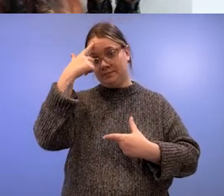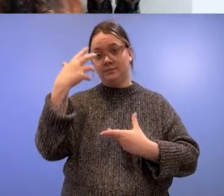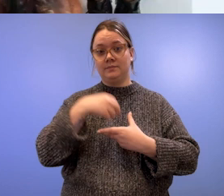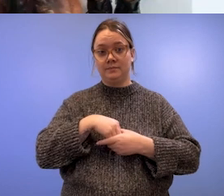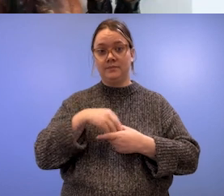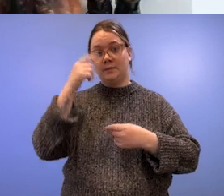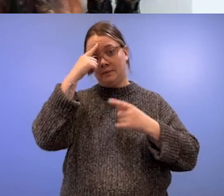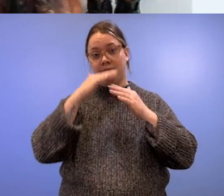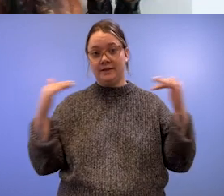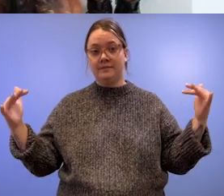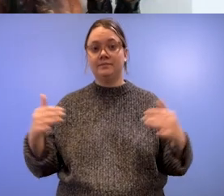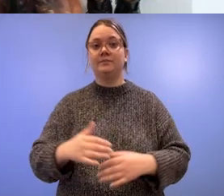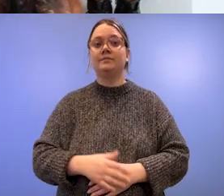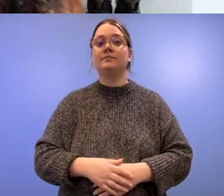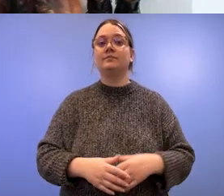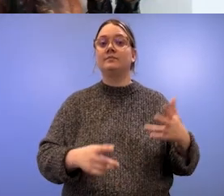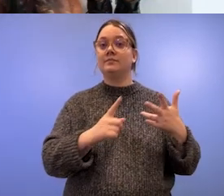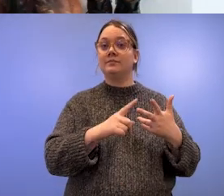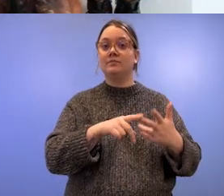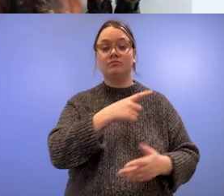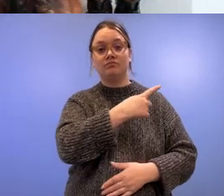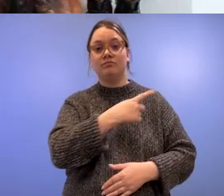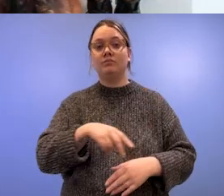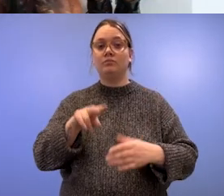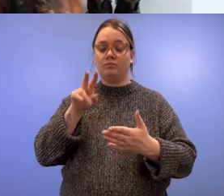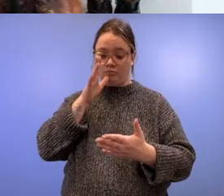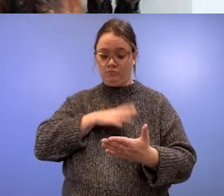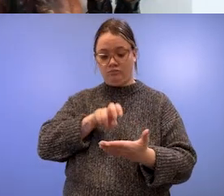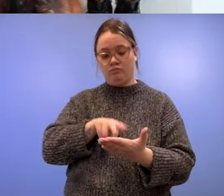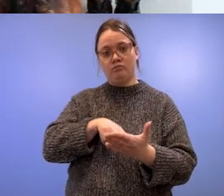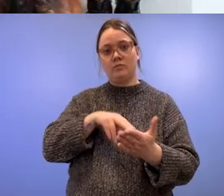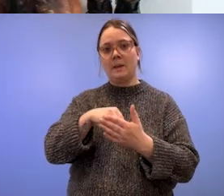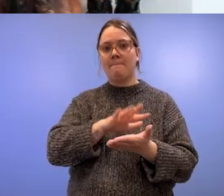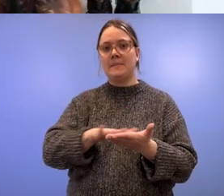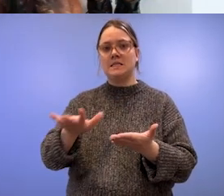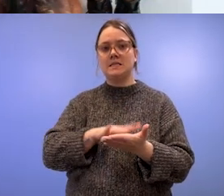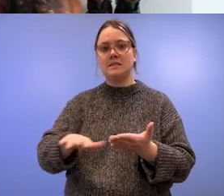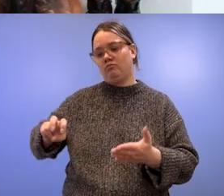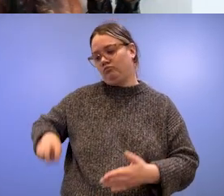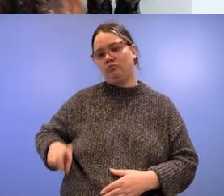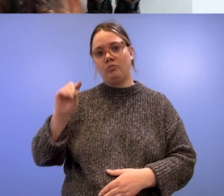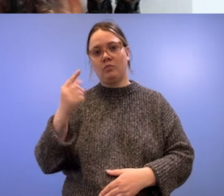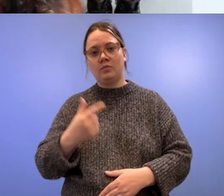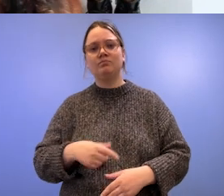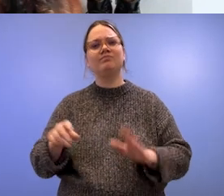a woman reading a book in braille with her service dog at her feet, and she identifies as blind.